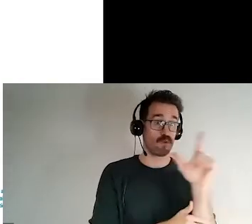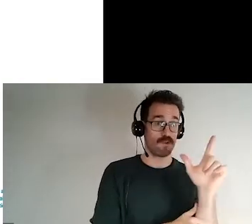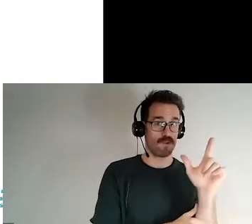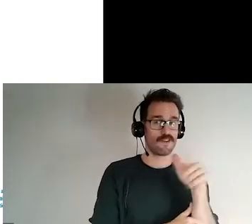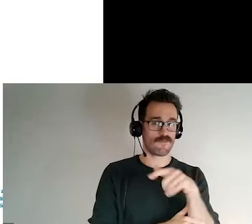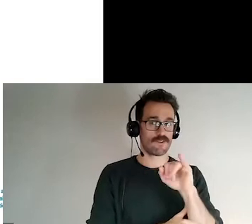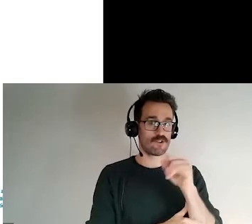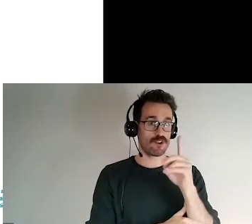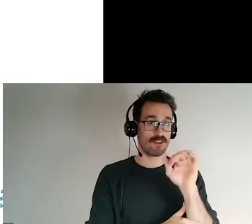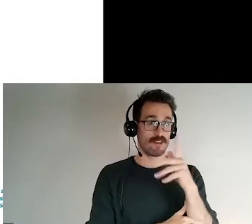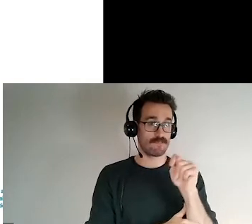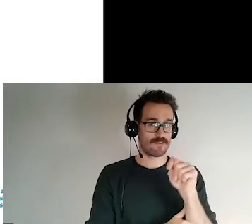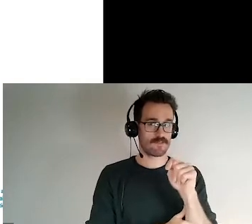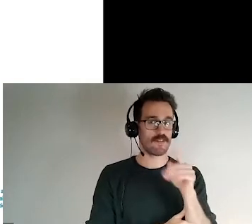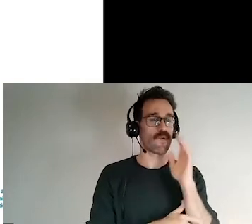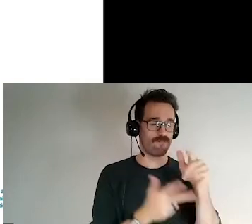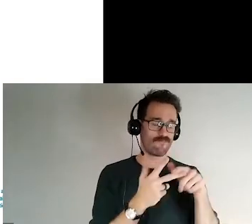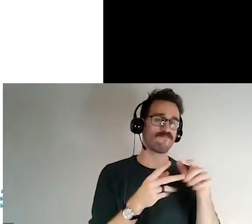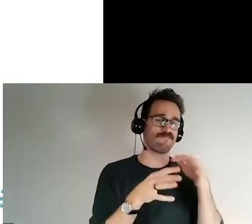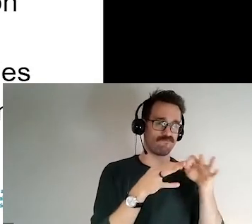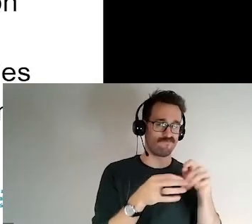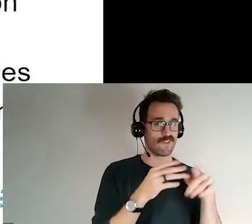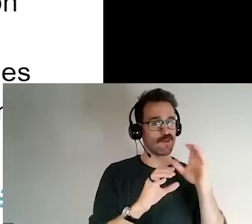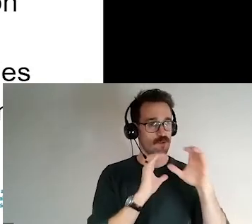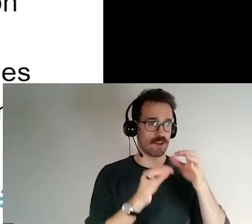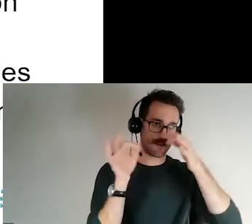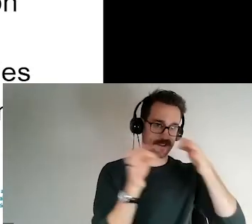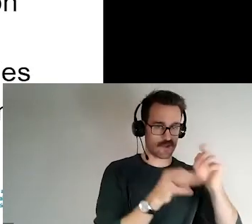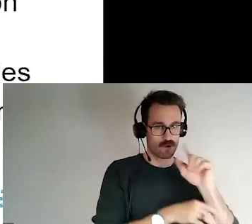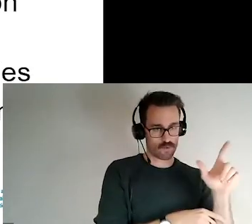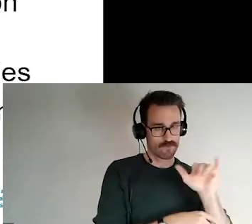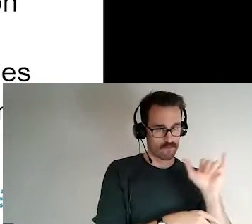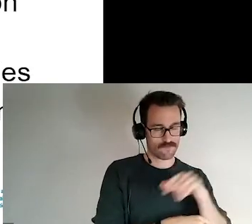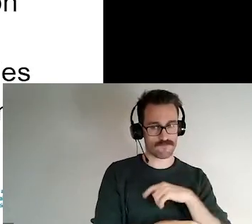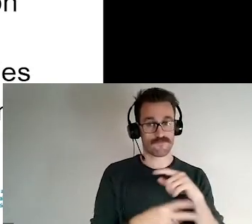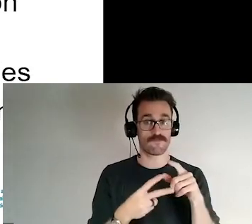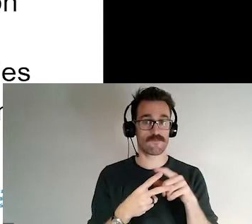doing around our communication decision making tool. I think our aim for all of our tools is